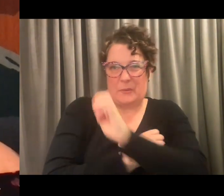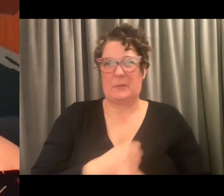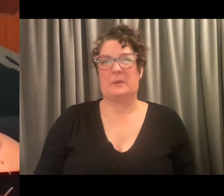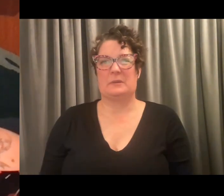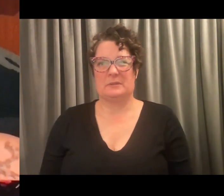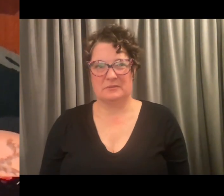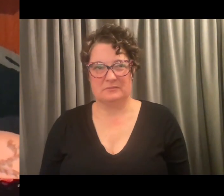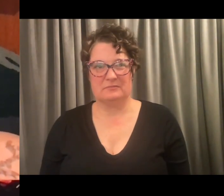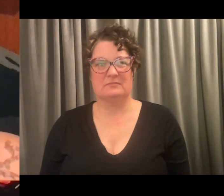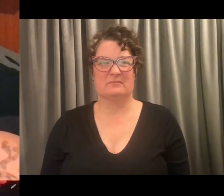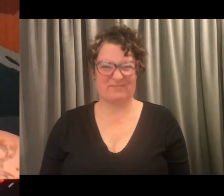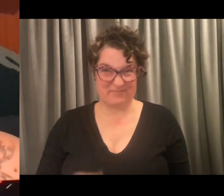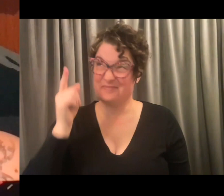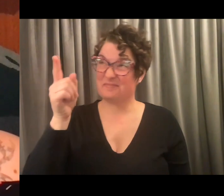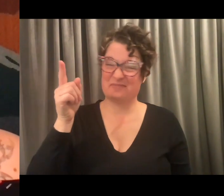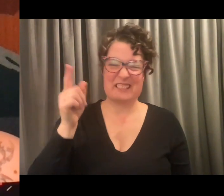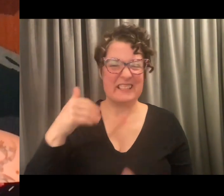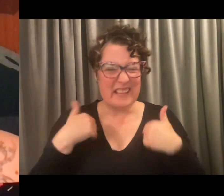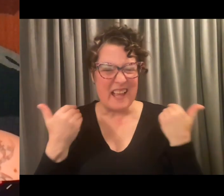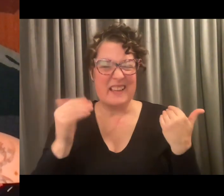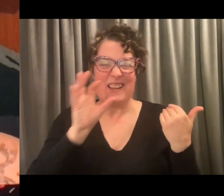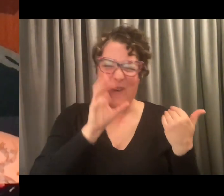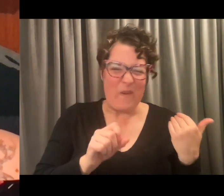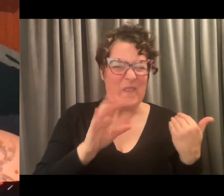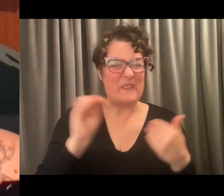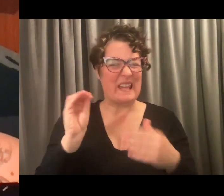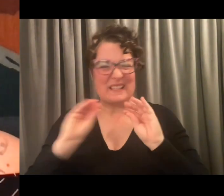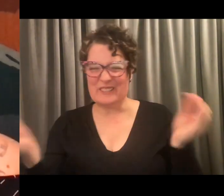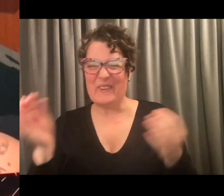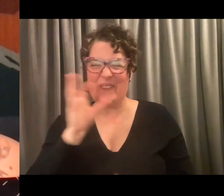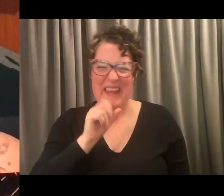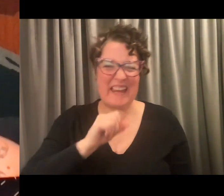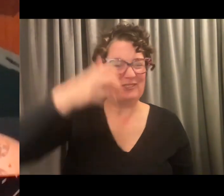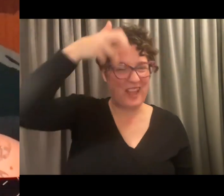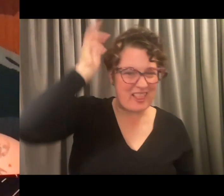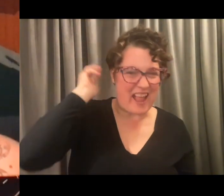A lion, an eagle, a human, a cow on wings upon wings.